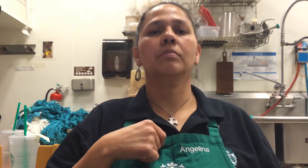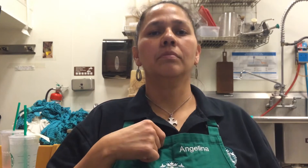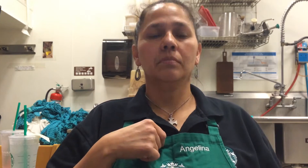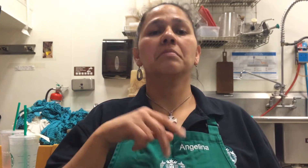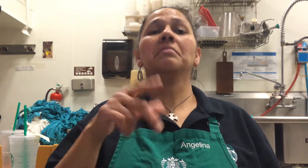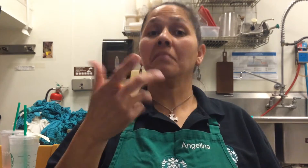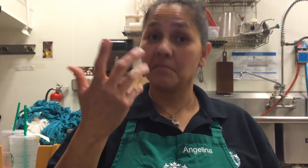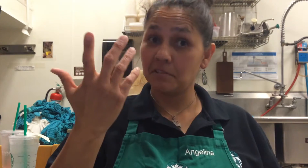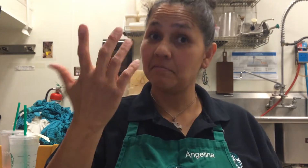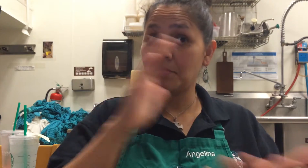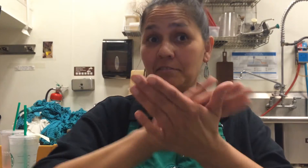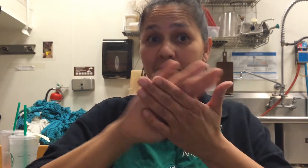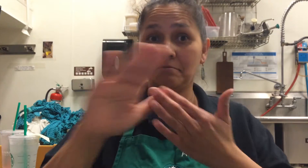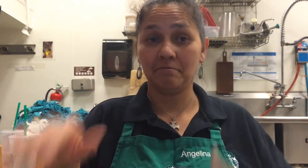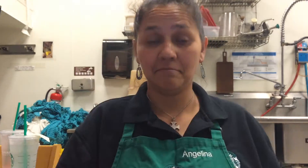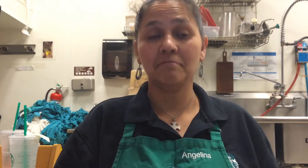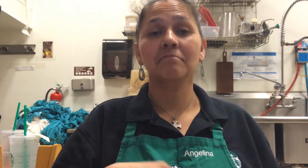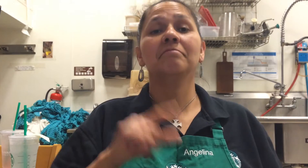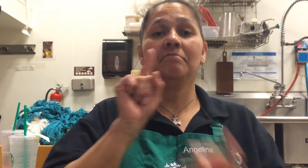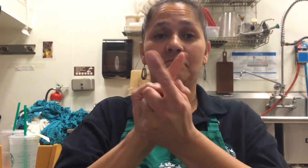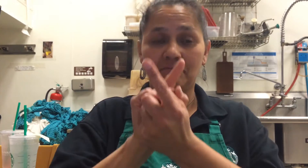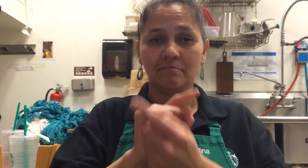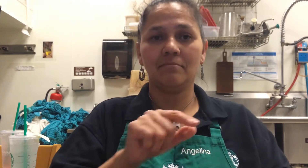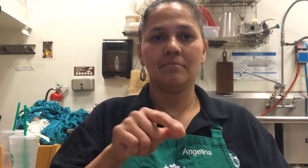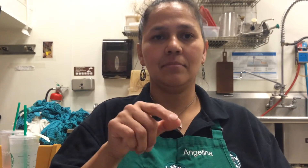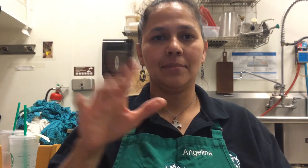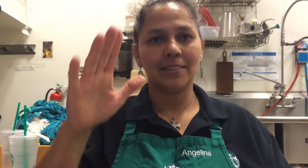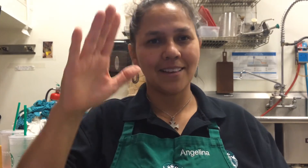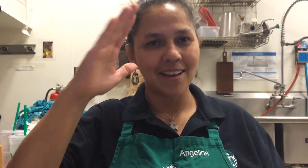I was impressed by that. So when I met that person, she signed: